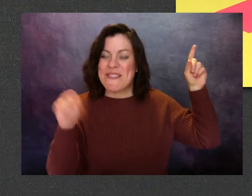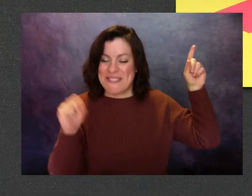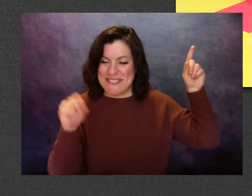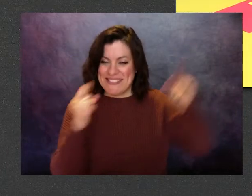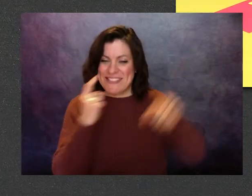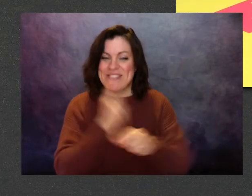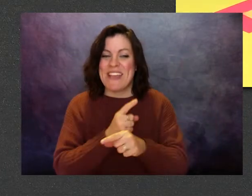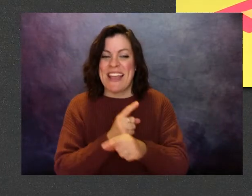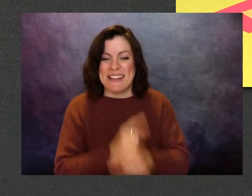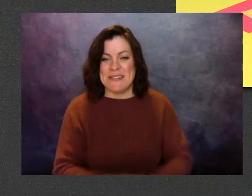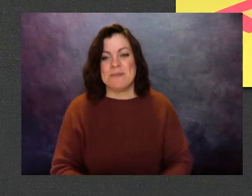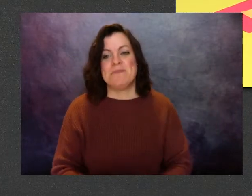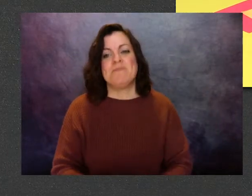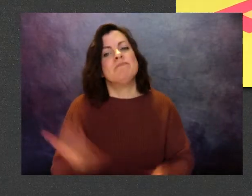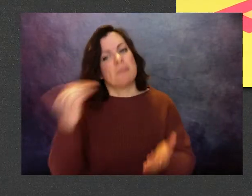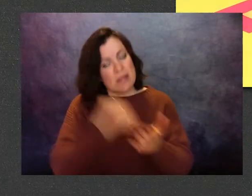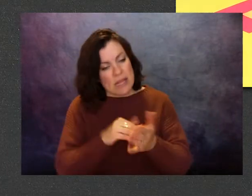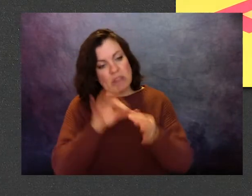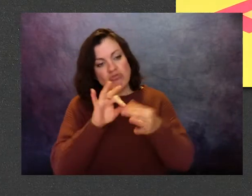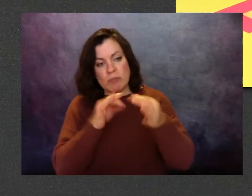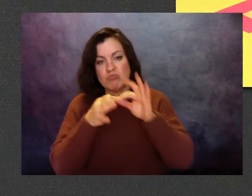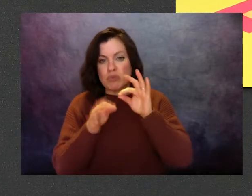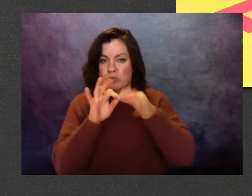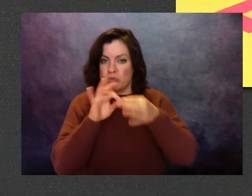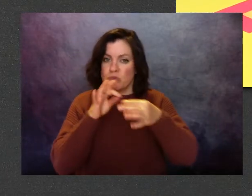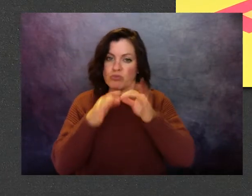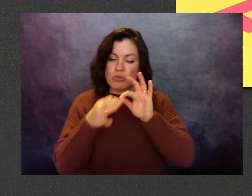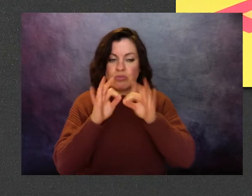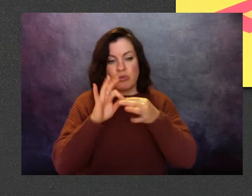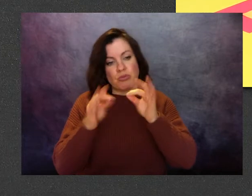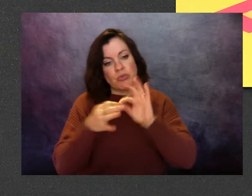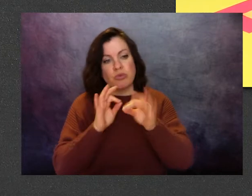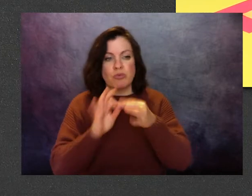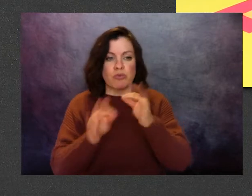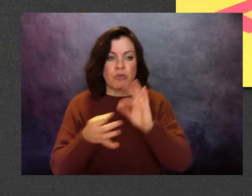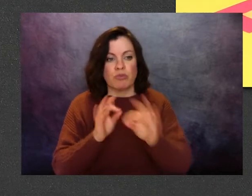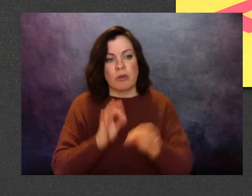I'm going to rip up some yellow rip, rip rip.